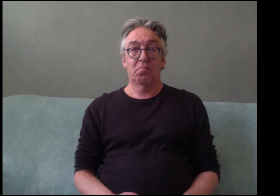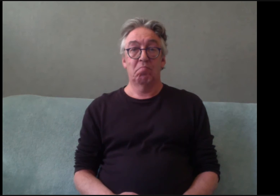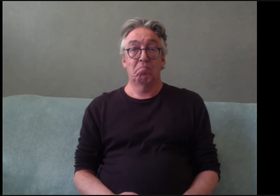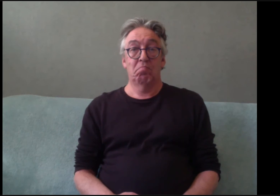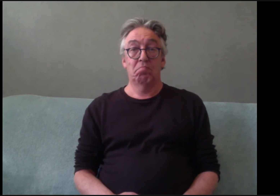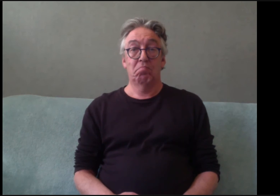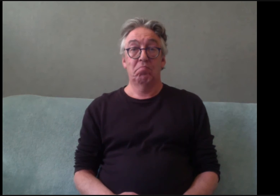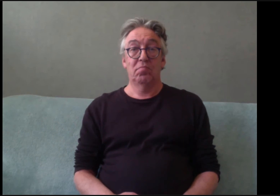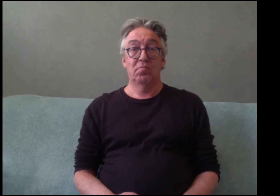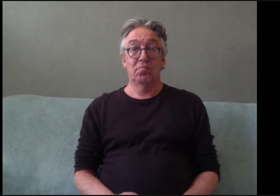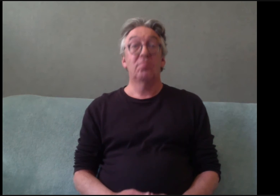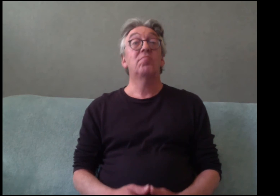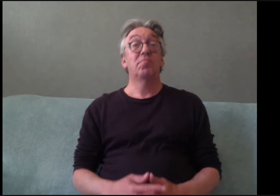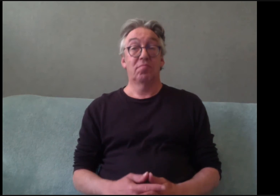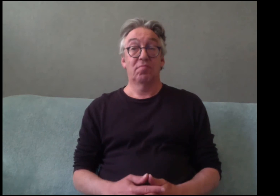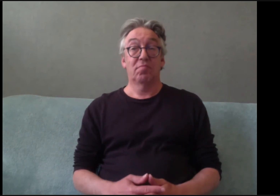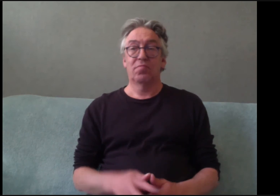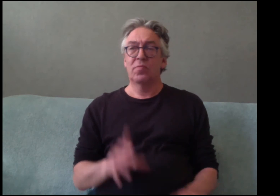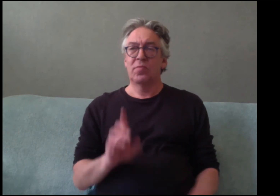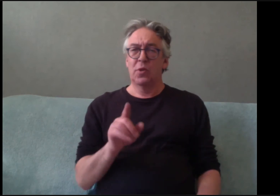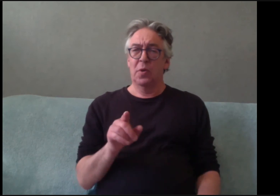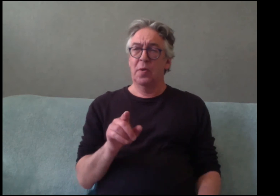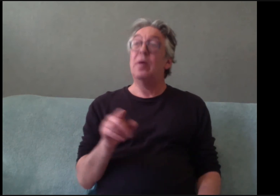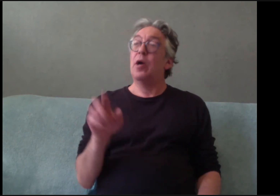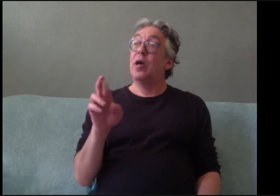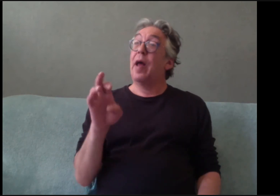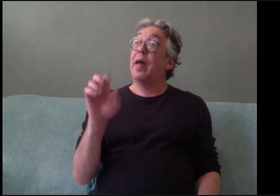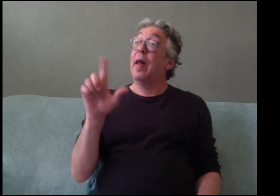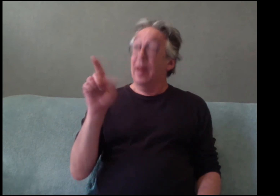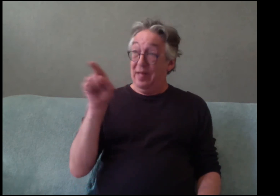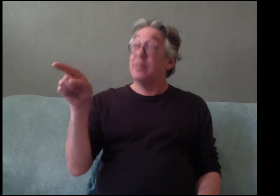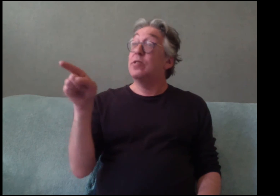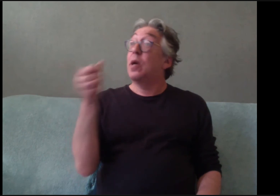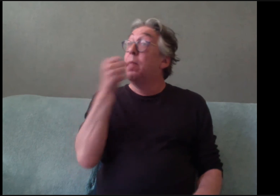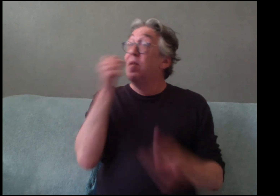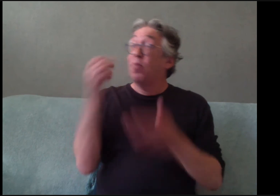You're muted. Now you can speak. Can you hear us?